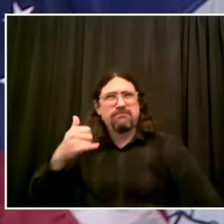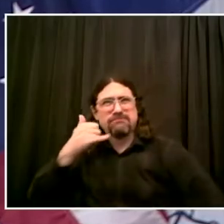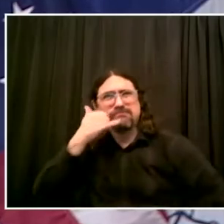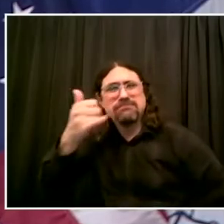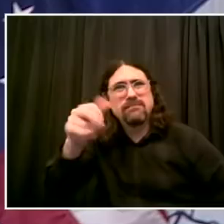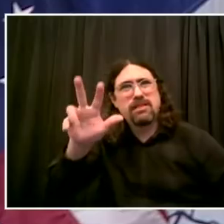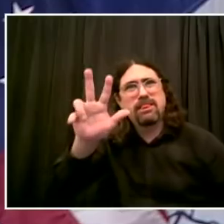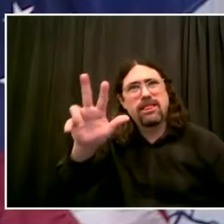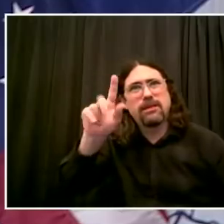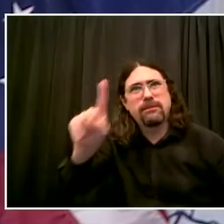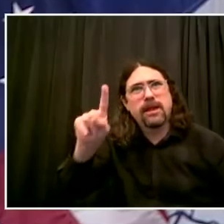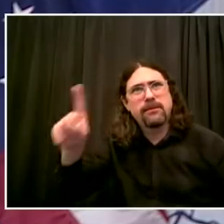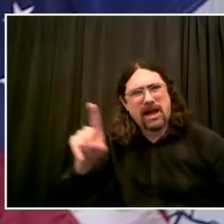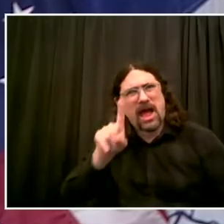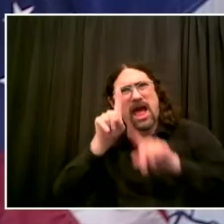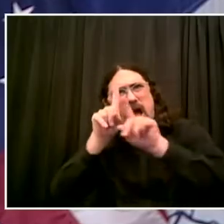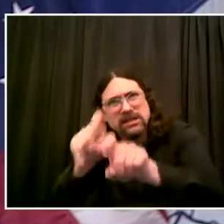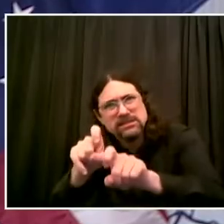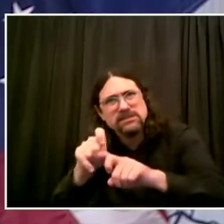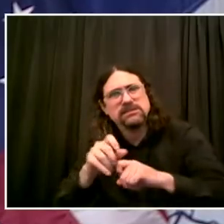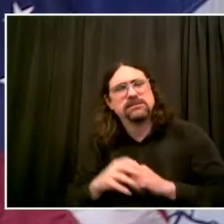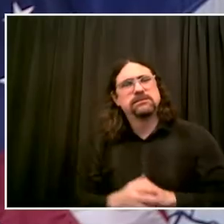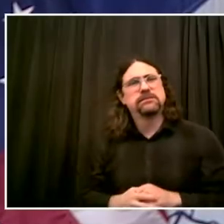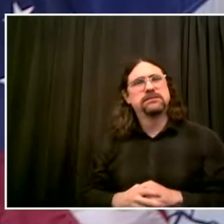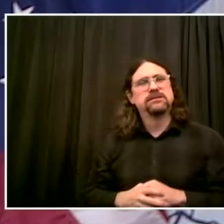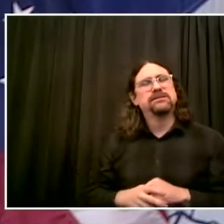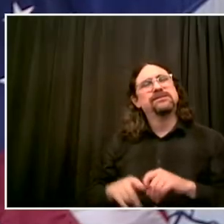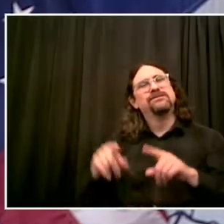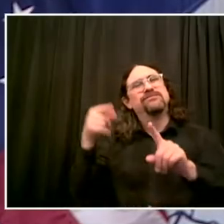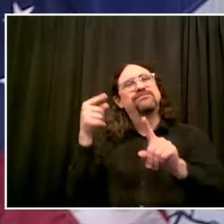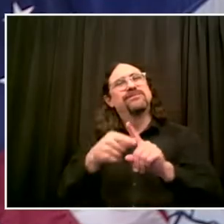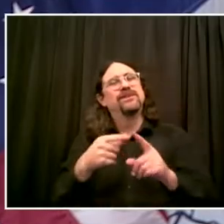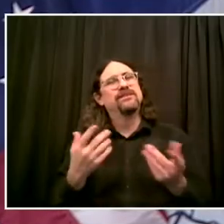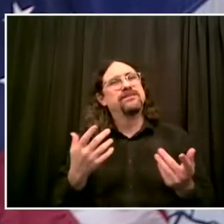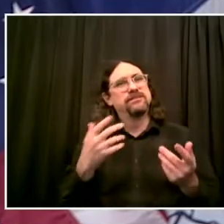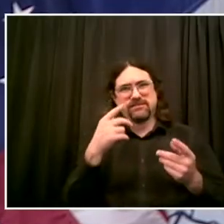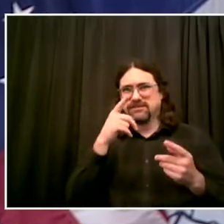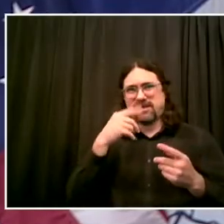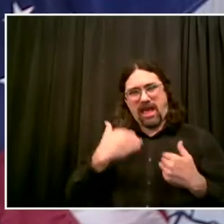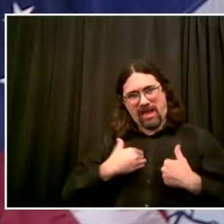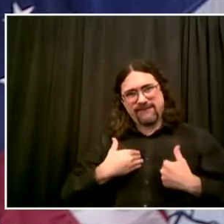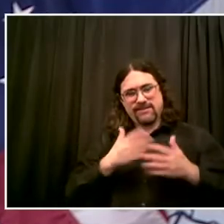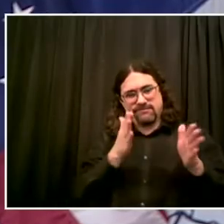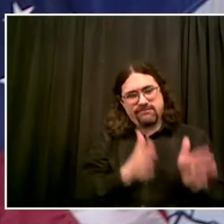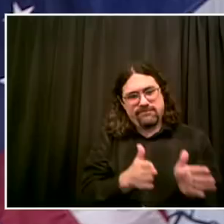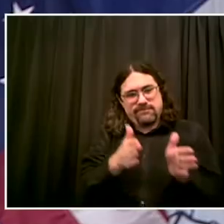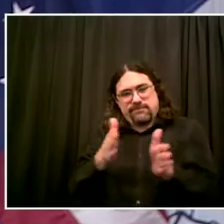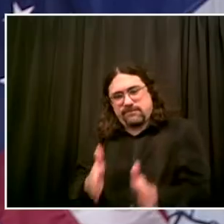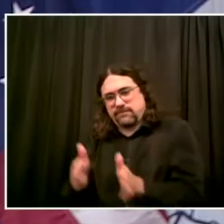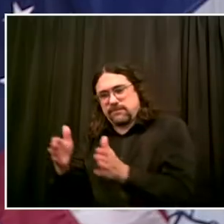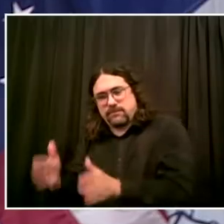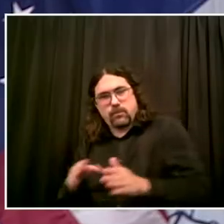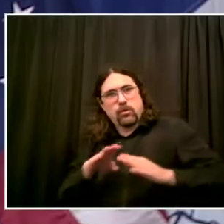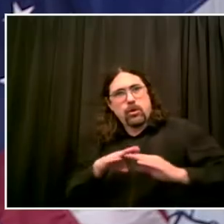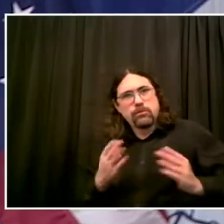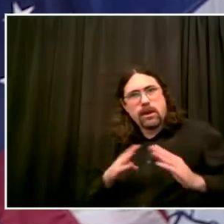LINE IS, AND WE ARE TALKING ABOUT PHASE 1 BEGINNING IN A EEWK OR TWO.